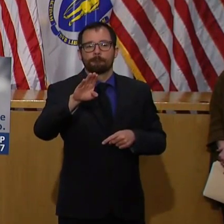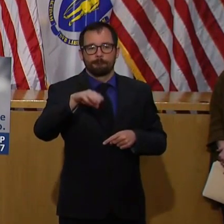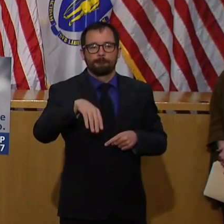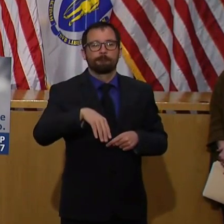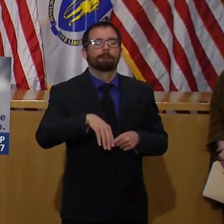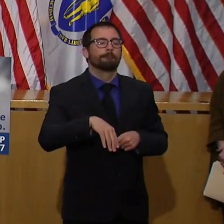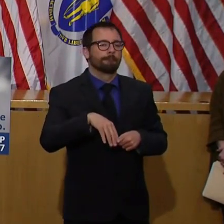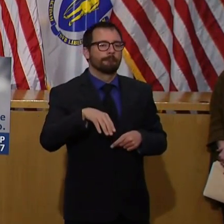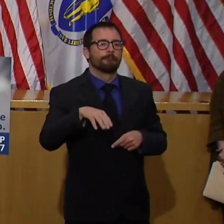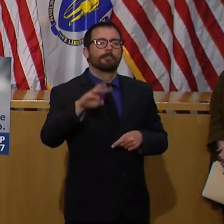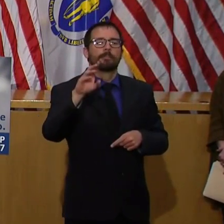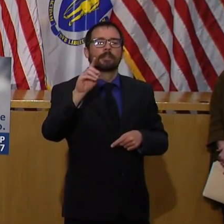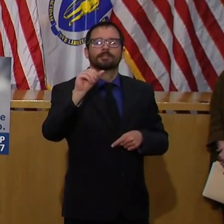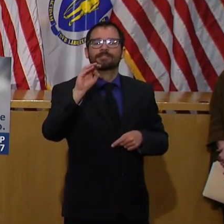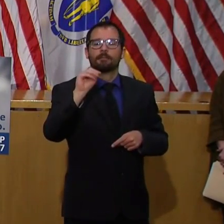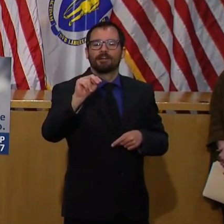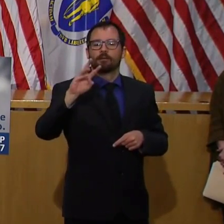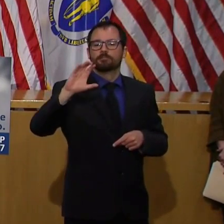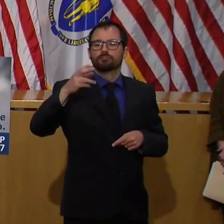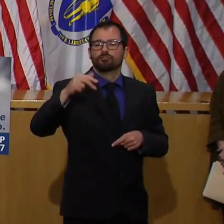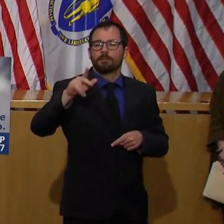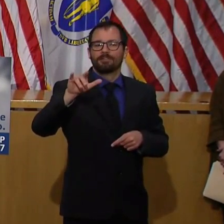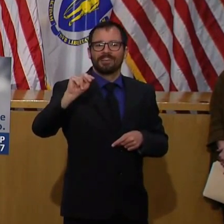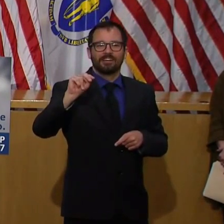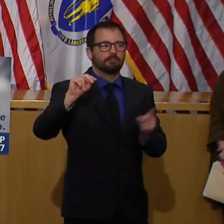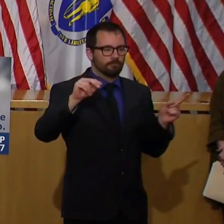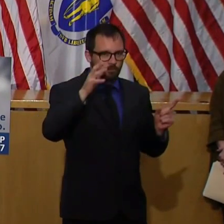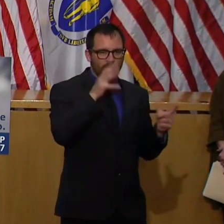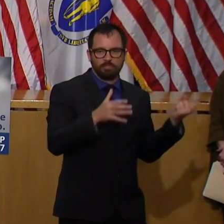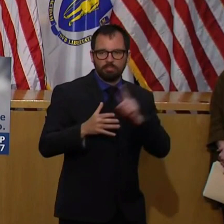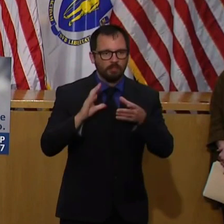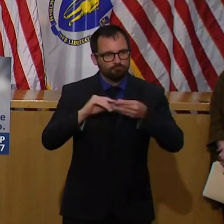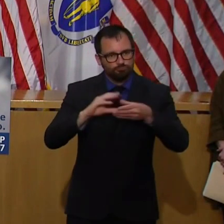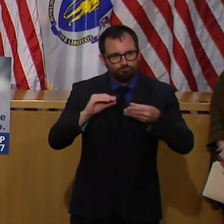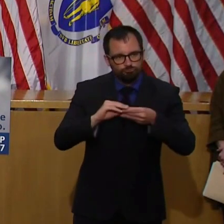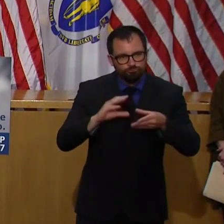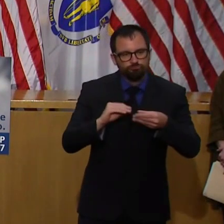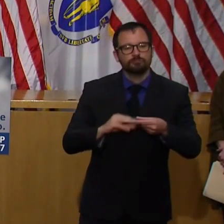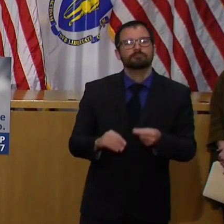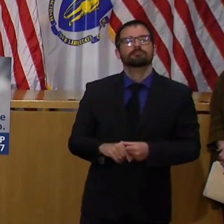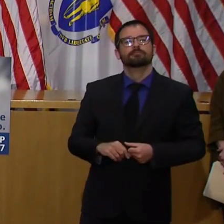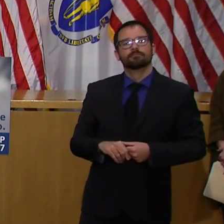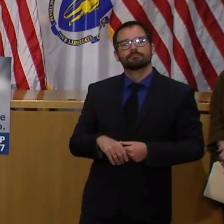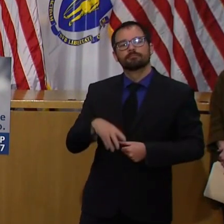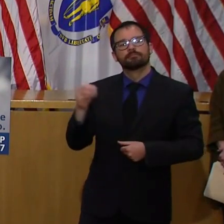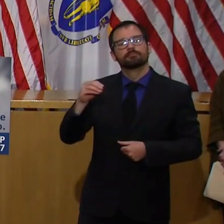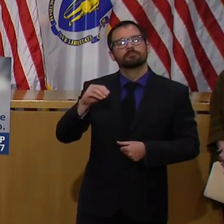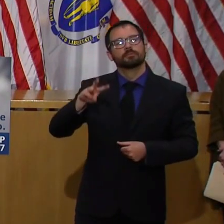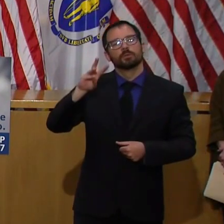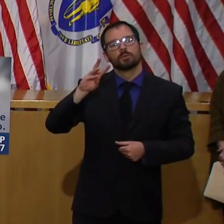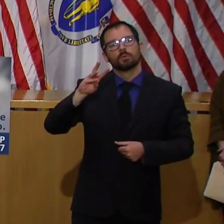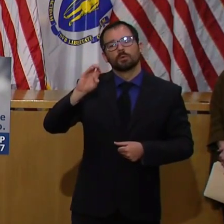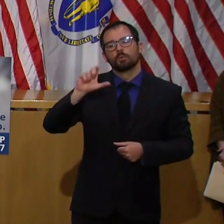COMMUNITY TRACING. THE PUBLIC HEALTH DIRECTOR FOR THE CITY OF NEW BEDFORD AND JOHN WELSH FROM PARTNERS IN HEALTH.